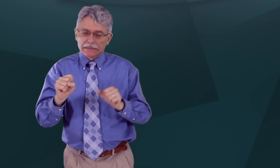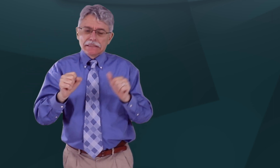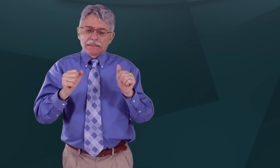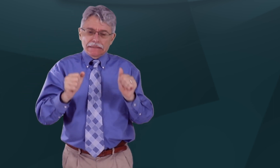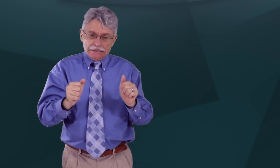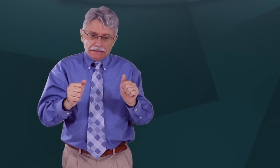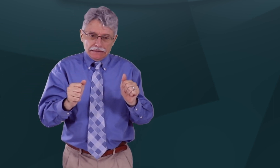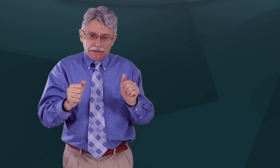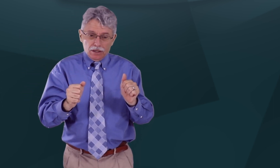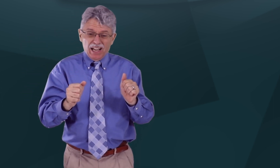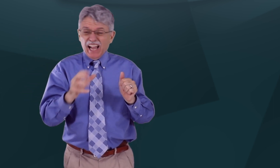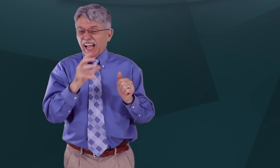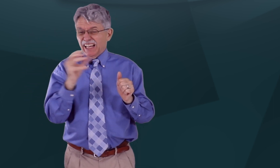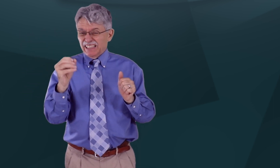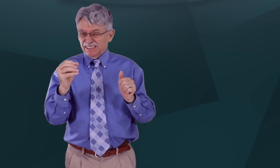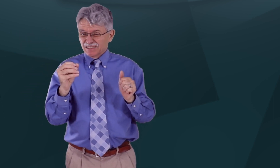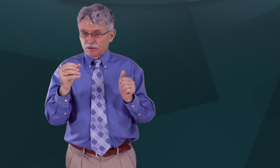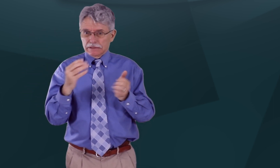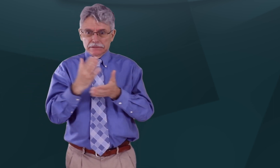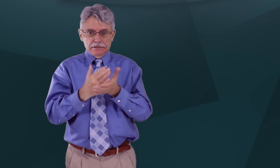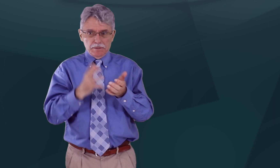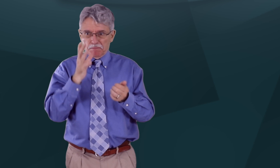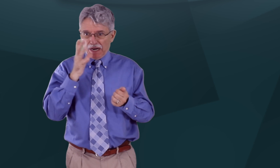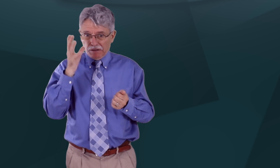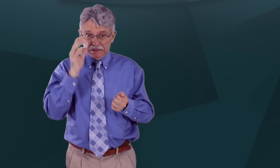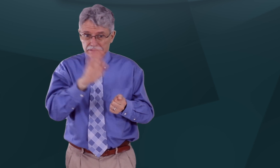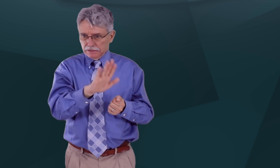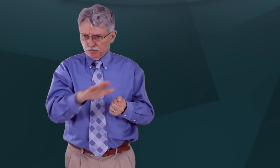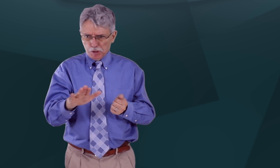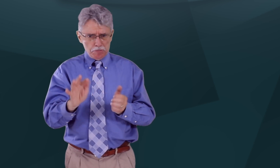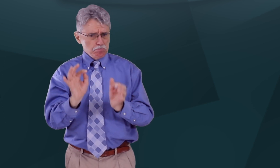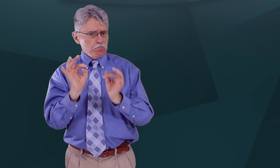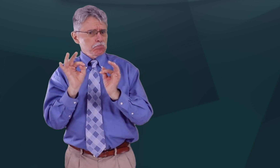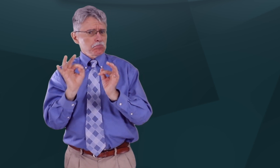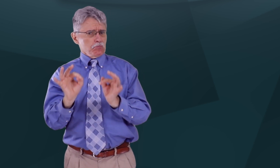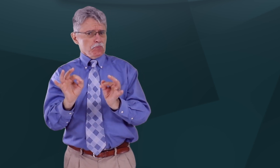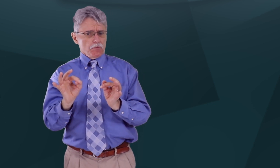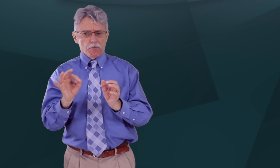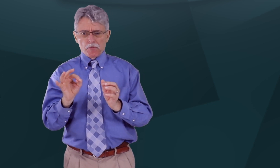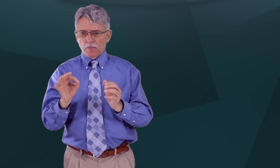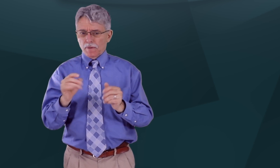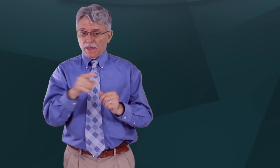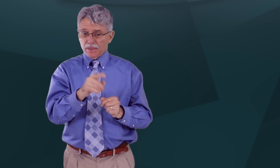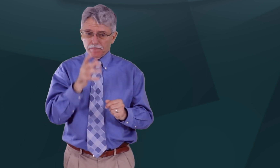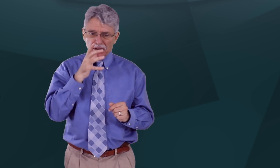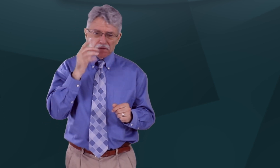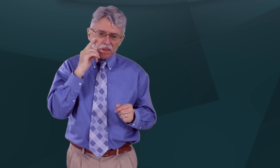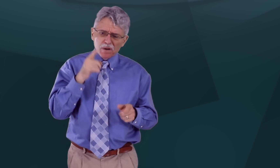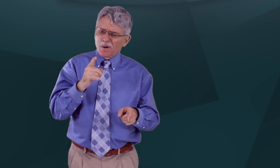[sighing] And then some parents -- their child is doing well, but the parents thought, well,